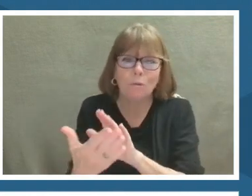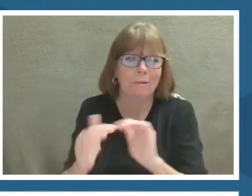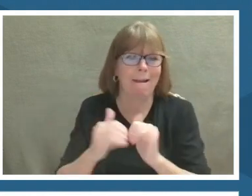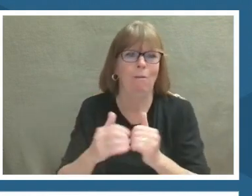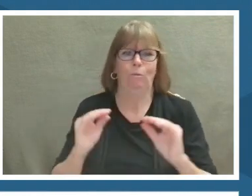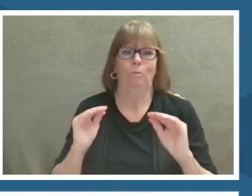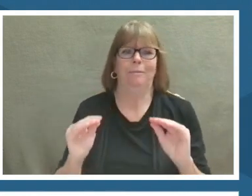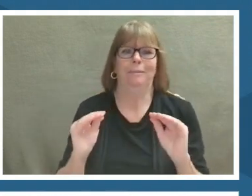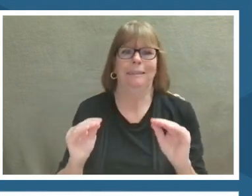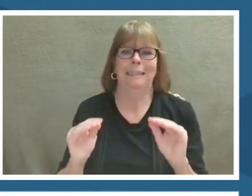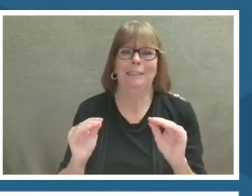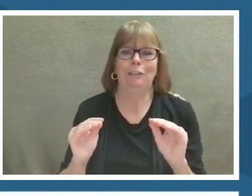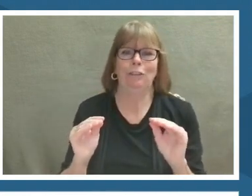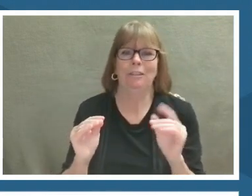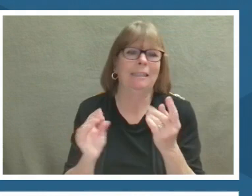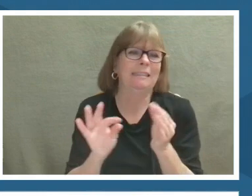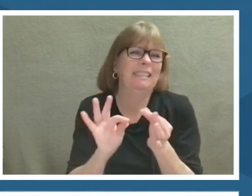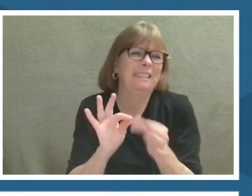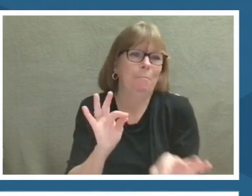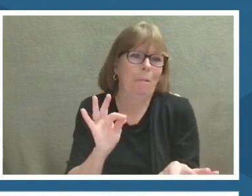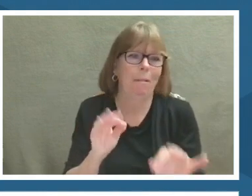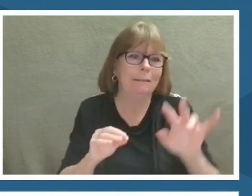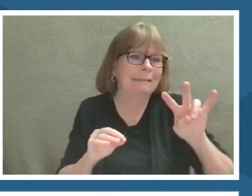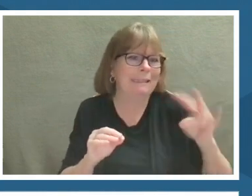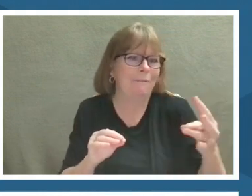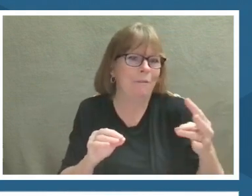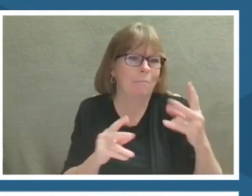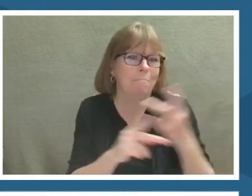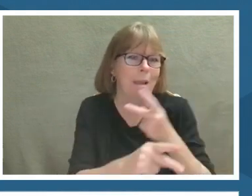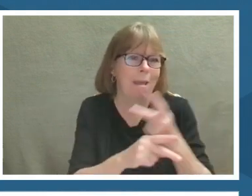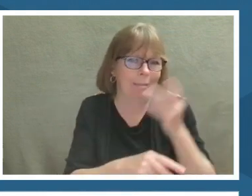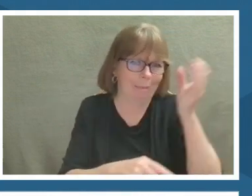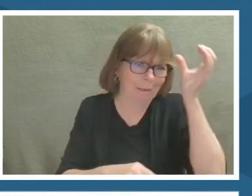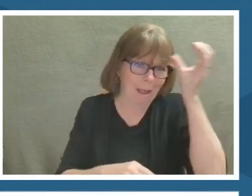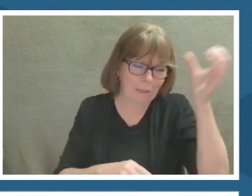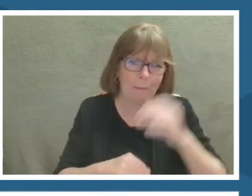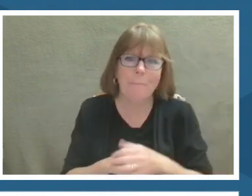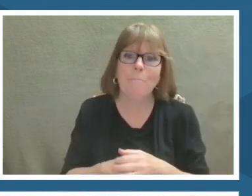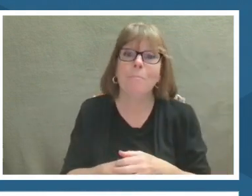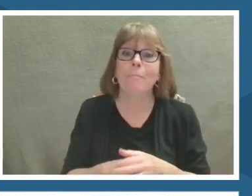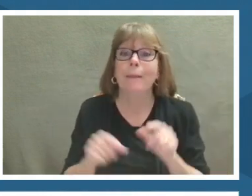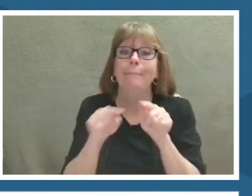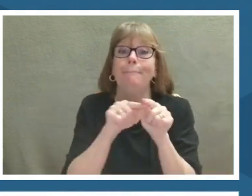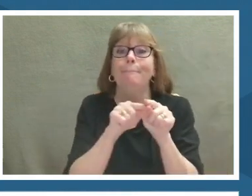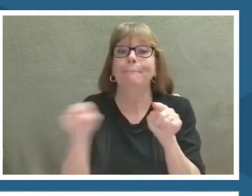simple concept in seventh grade math uh